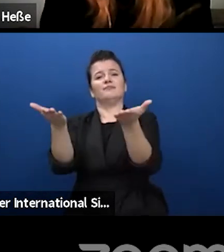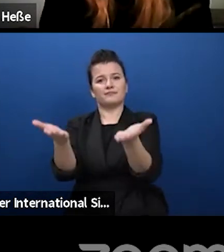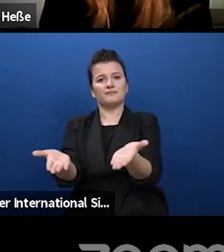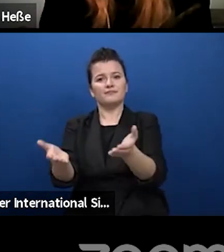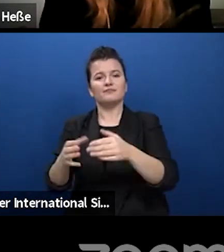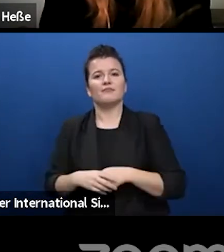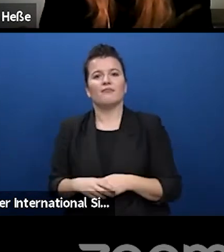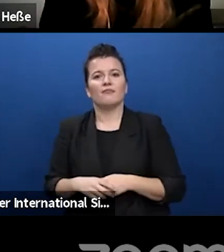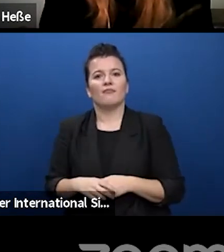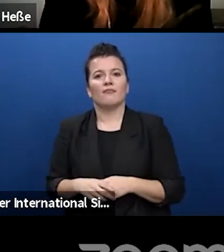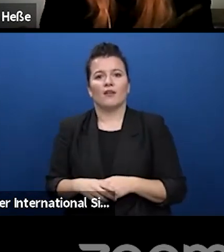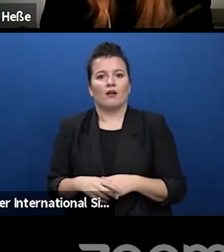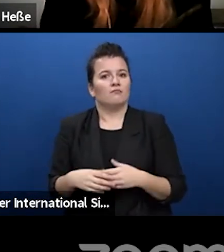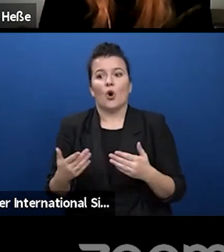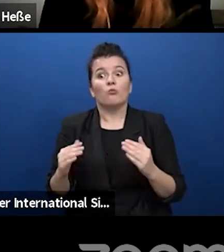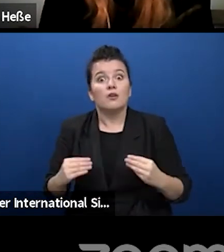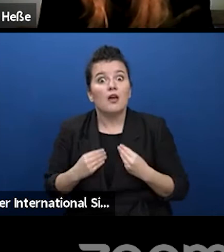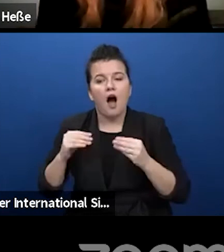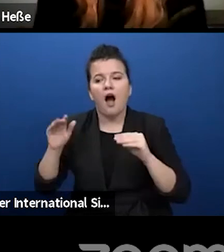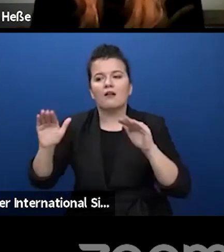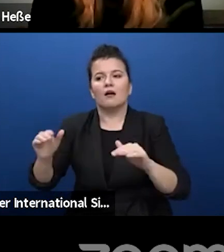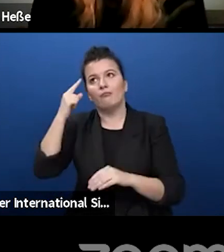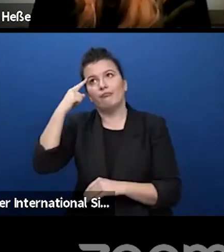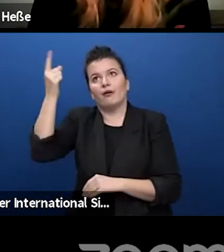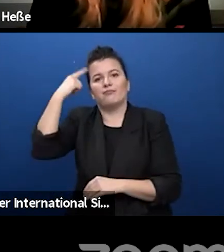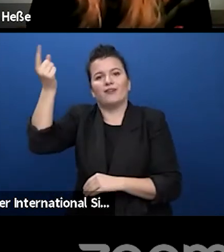do it a matter or like they have just capacity you know. People have so many different ways of